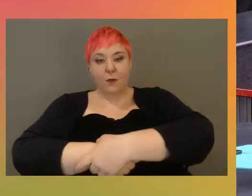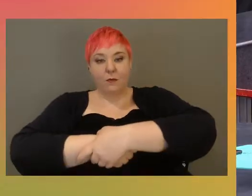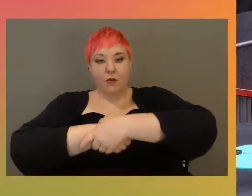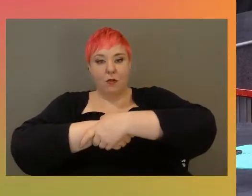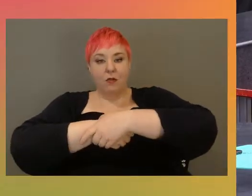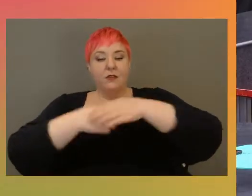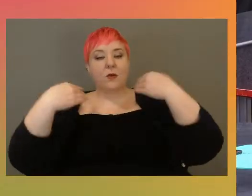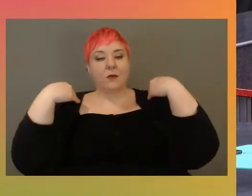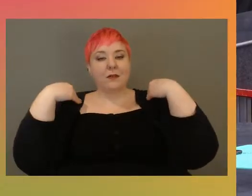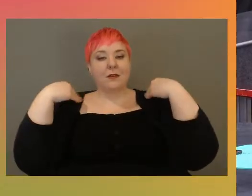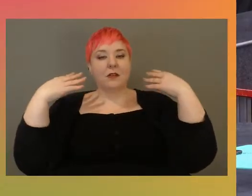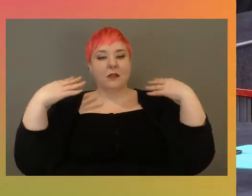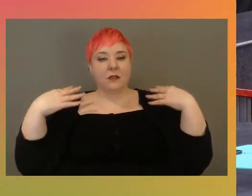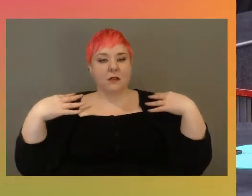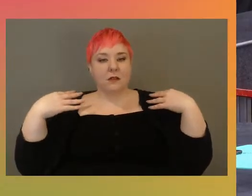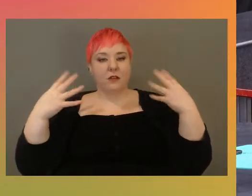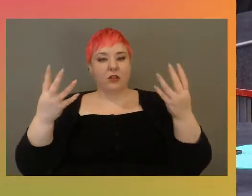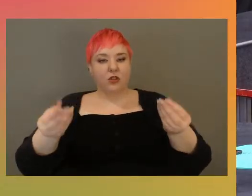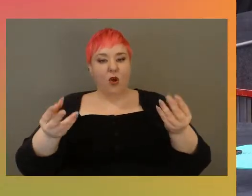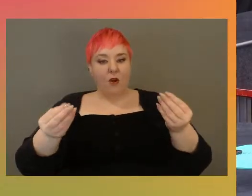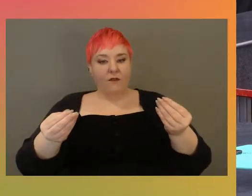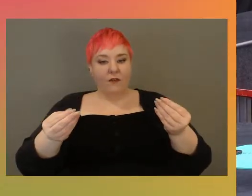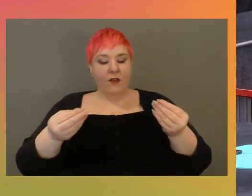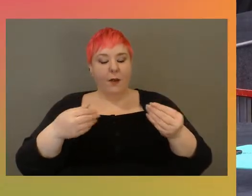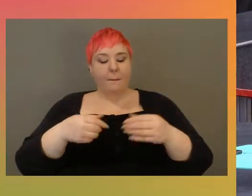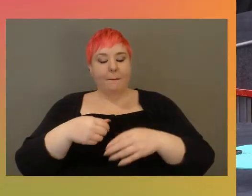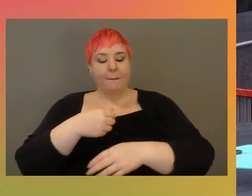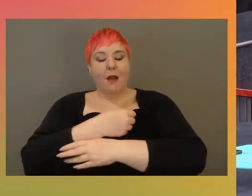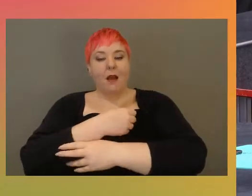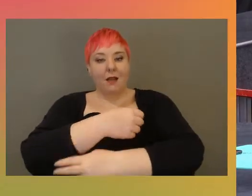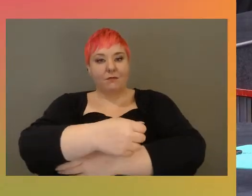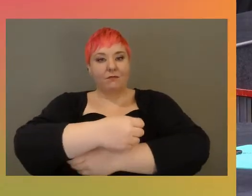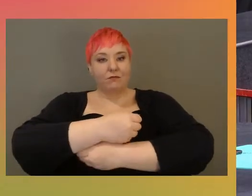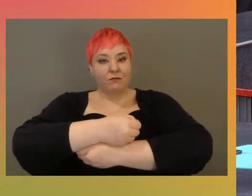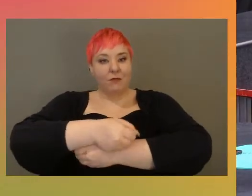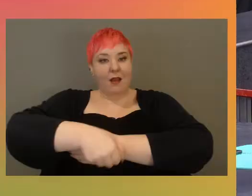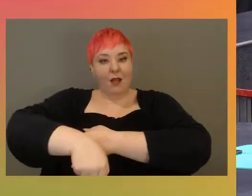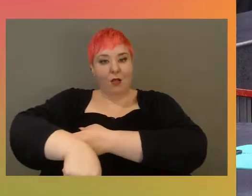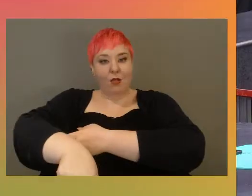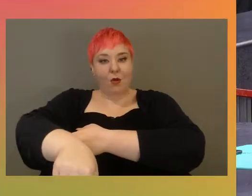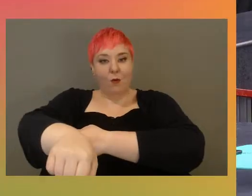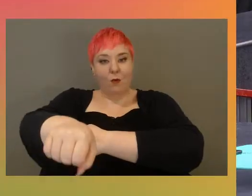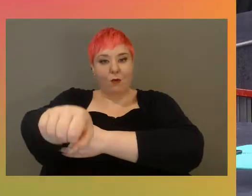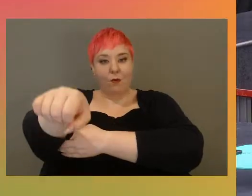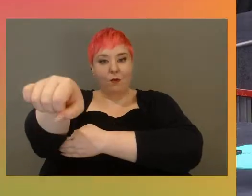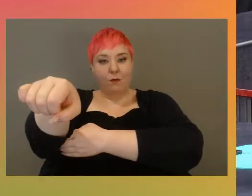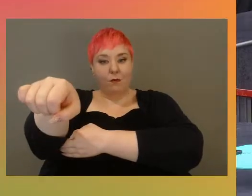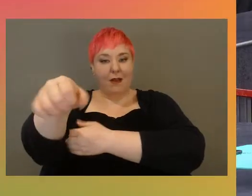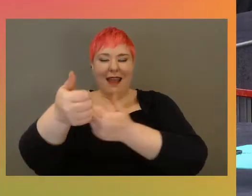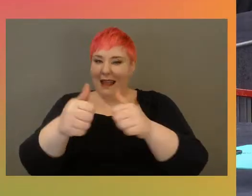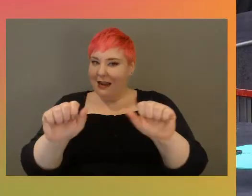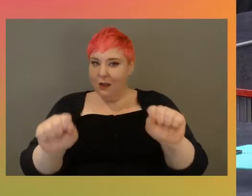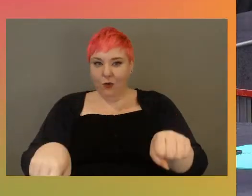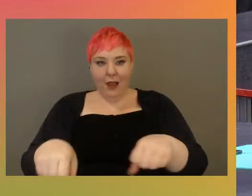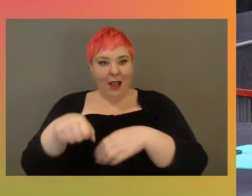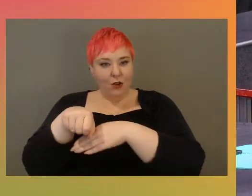THIS. HOLD THE RIGHT WRIST. PULL THE ARMS BACK INTO THE SHOULDER, SO